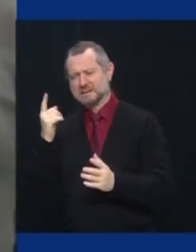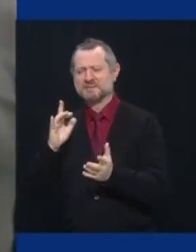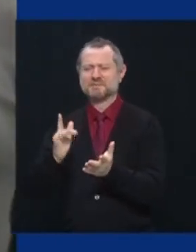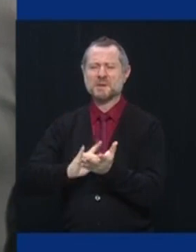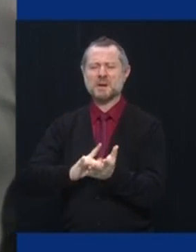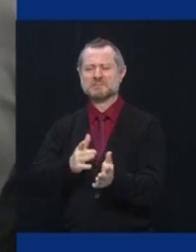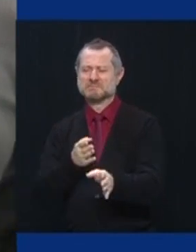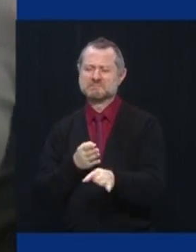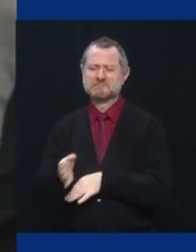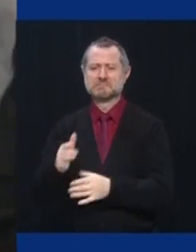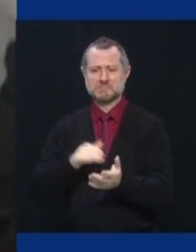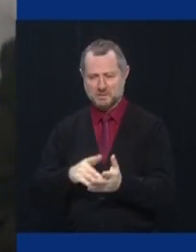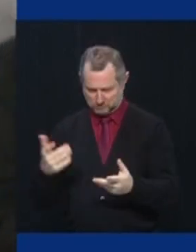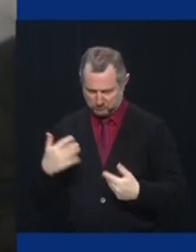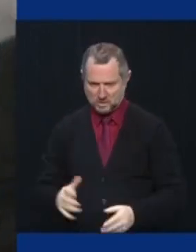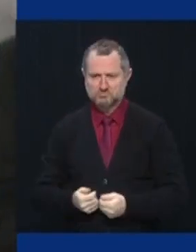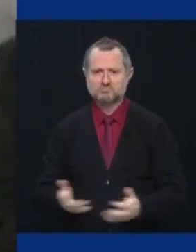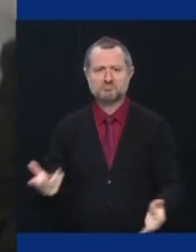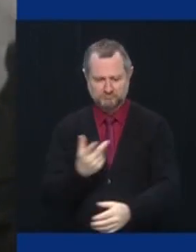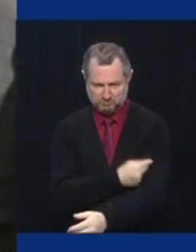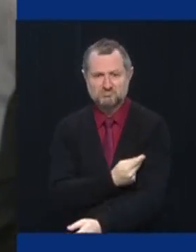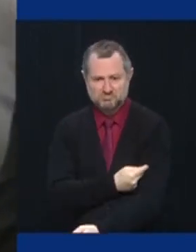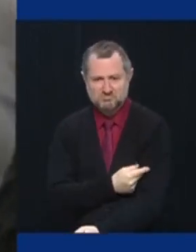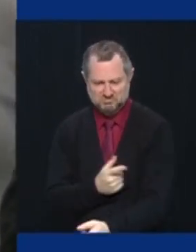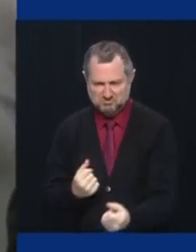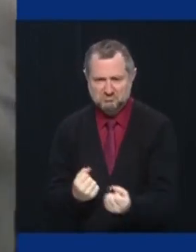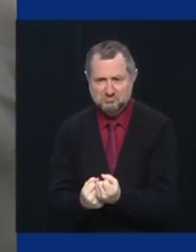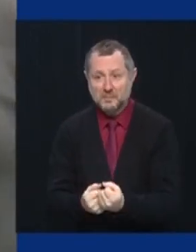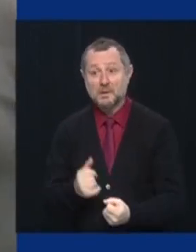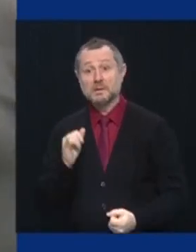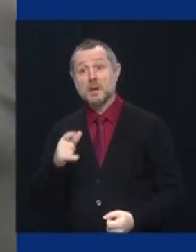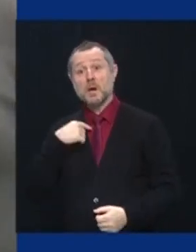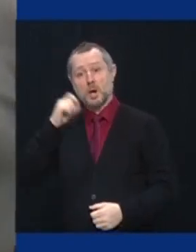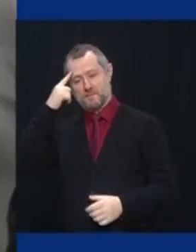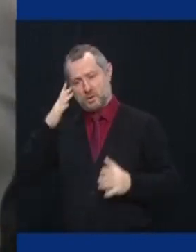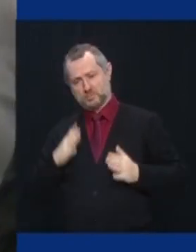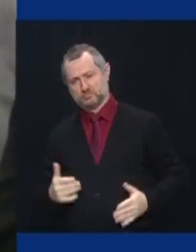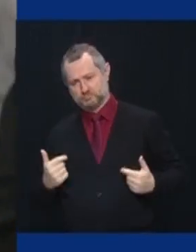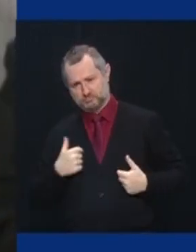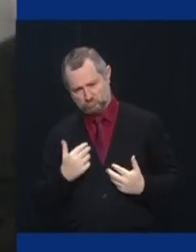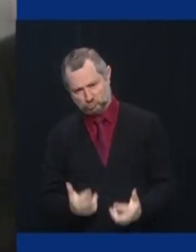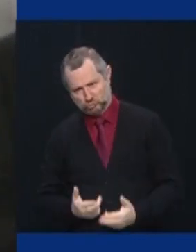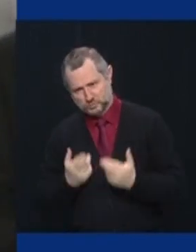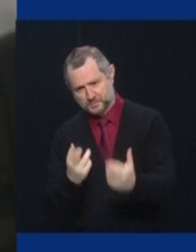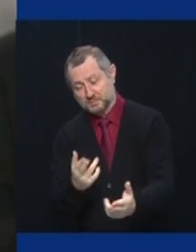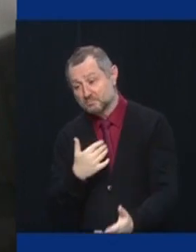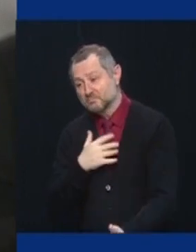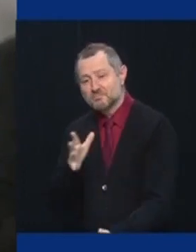IT'S WORKED, TOP BLACK PROFESSIONALS, MEDICAL PROFESSIONALS IN THE UNITED STATES SAY TAKE IT.